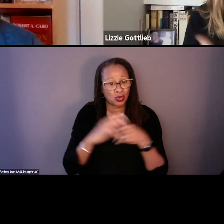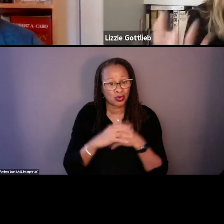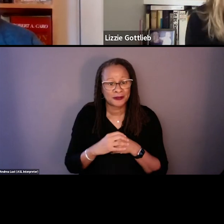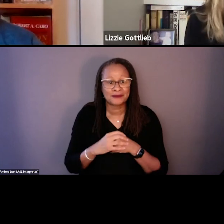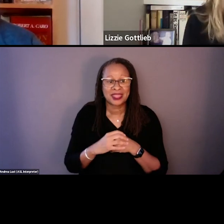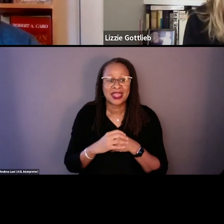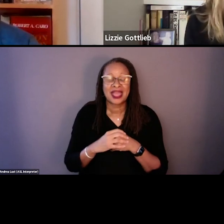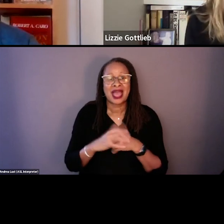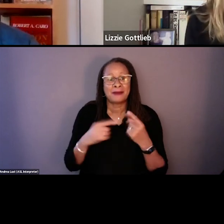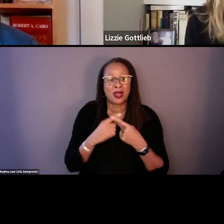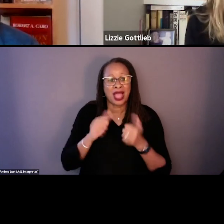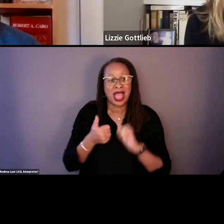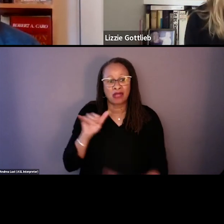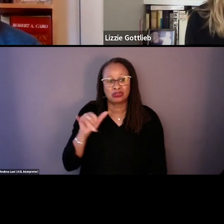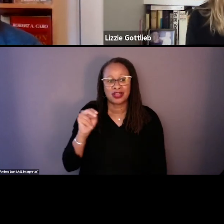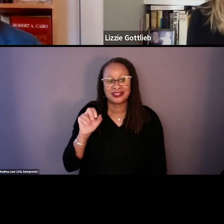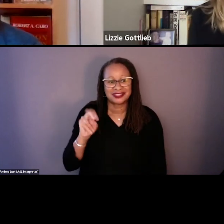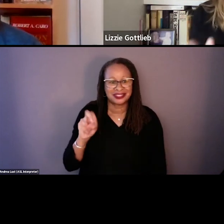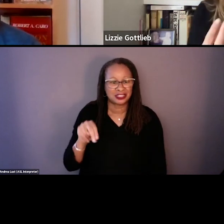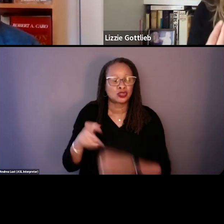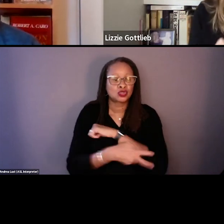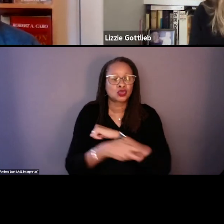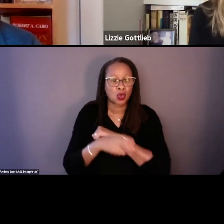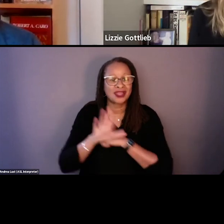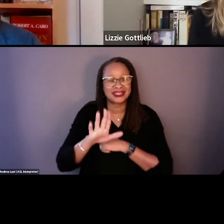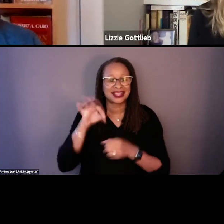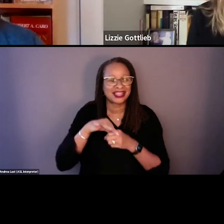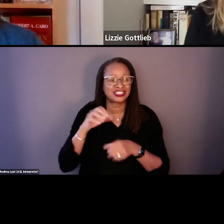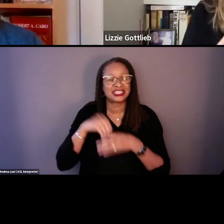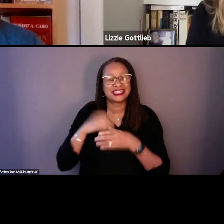open up with that story that is so relevant and so important